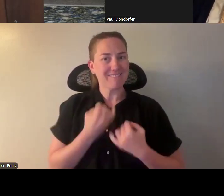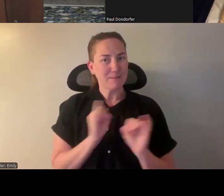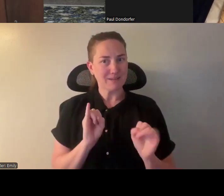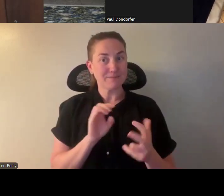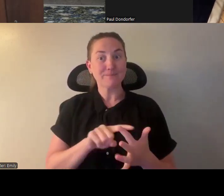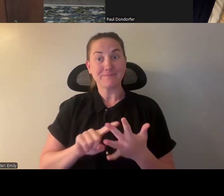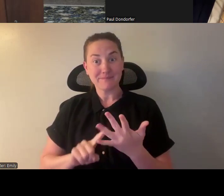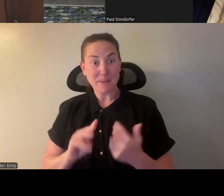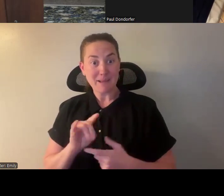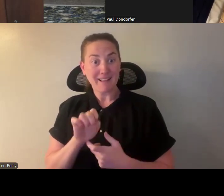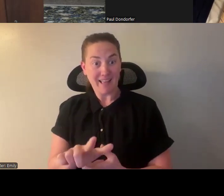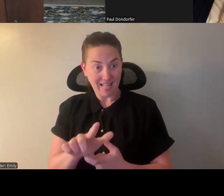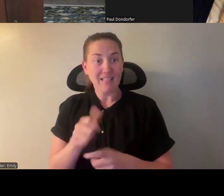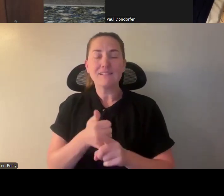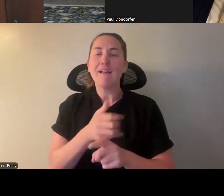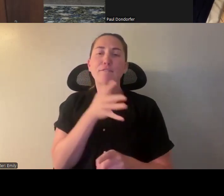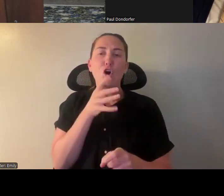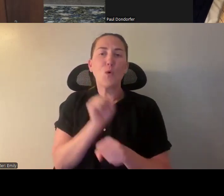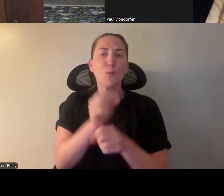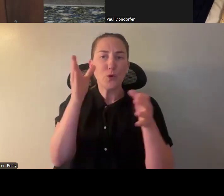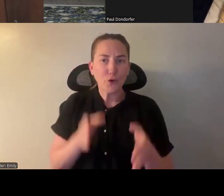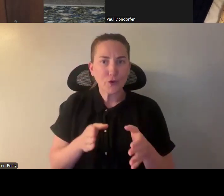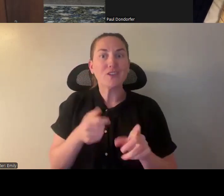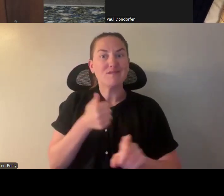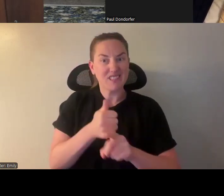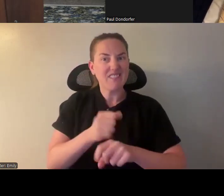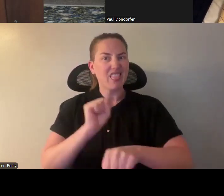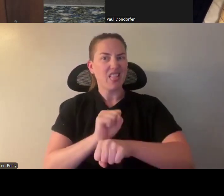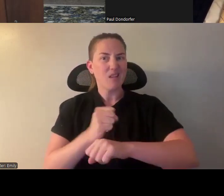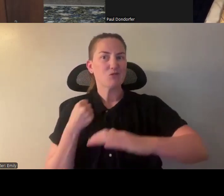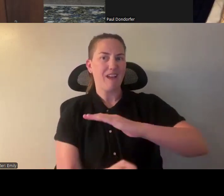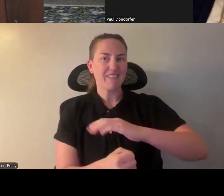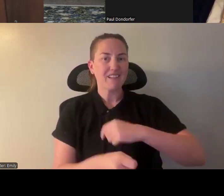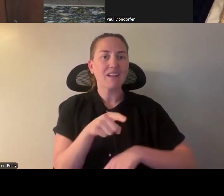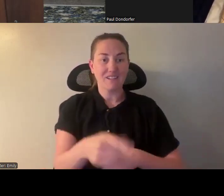one young farm worker trapping labor trafficking is now a proud US citizen pursuing a college